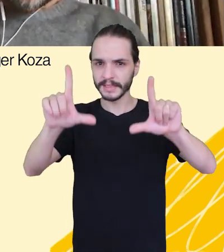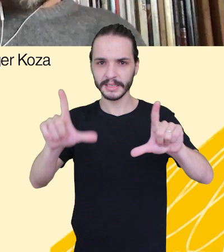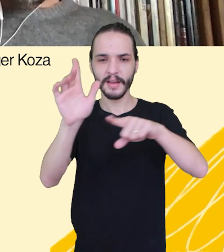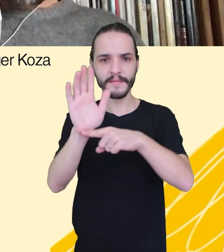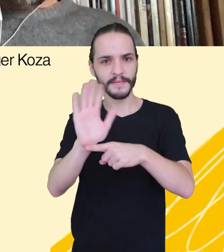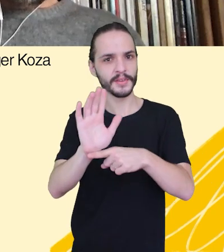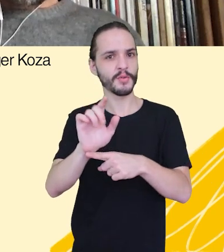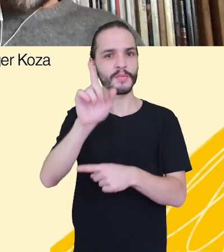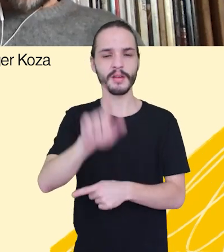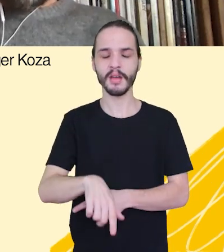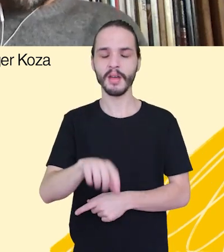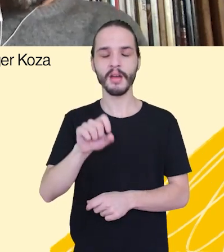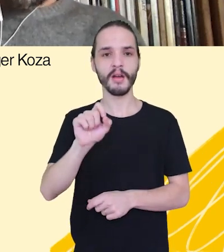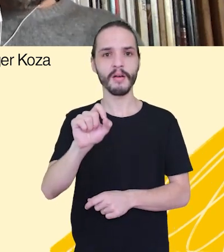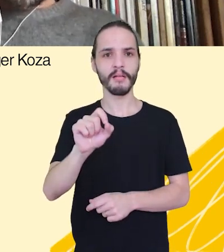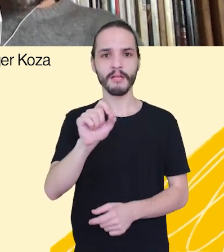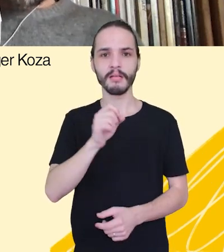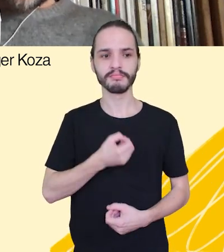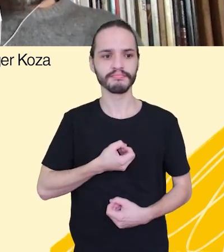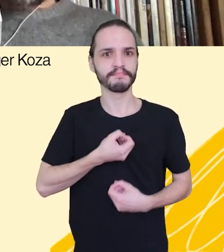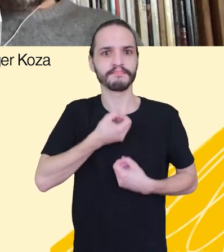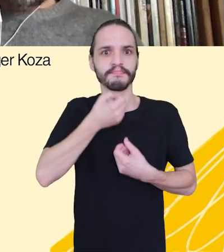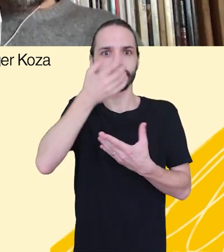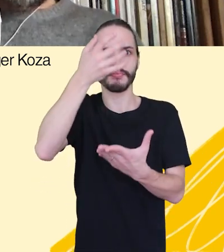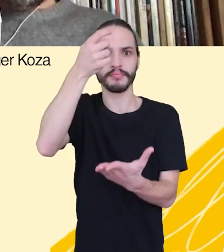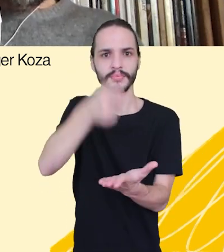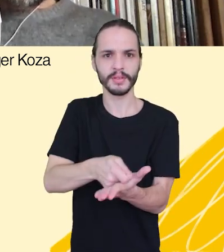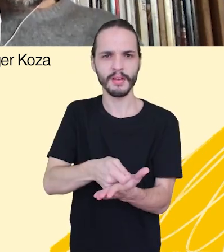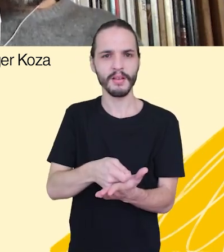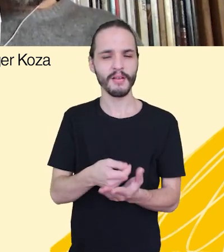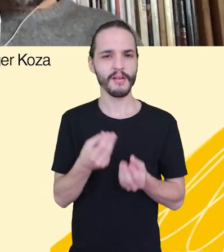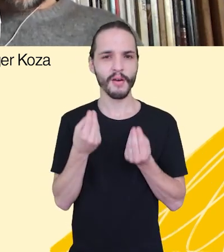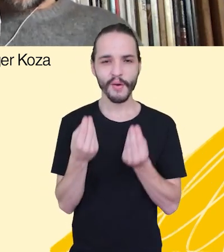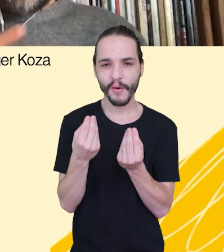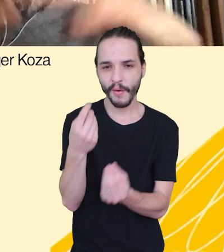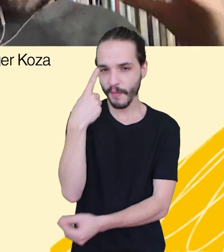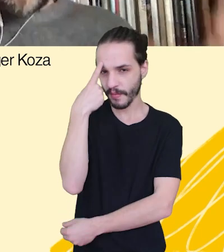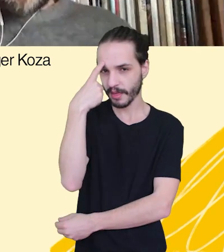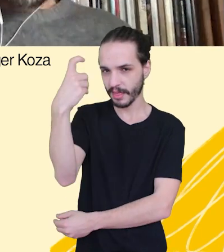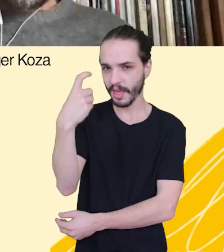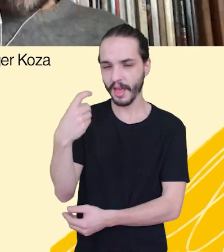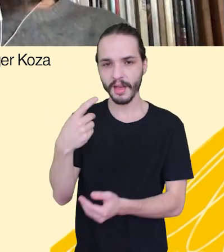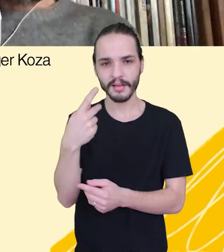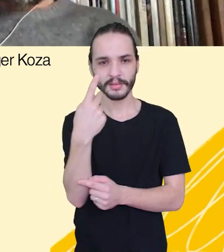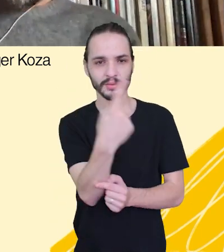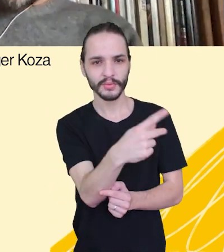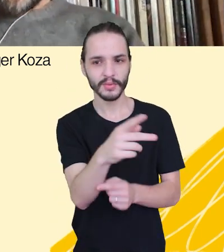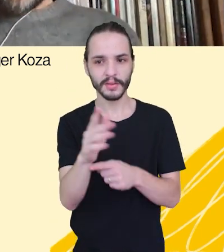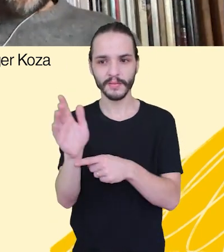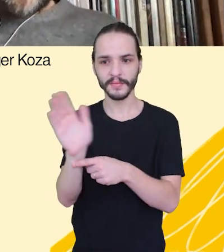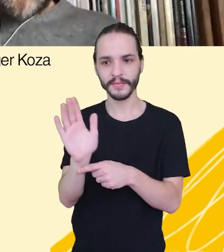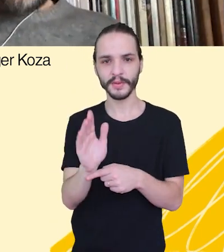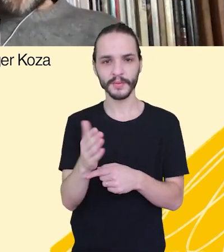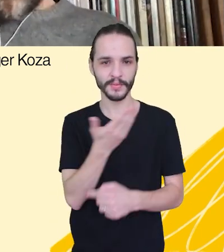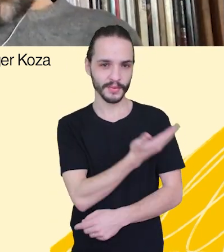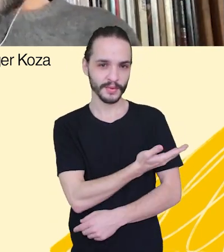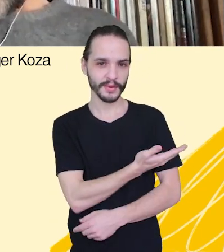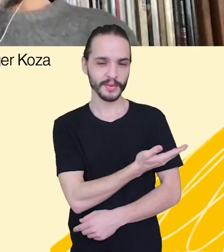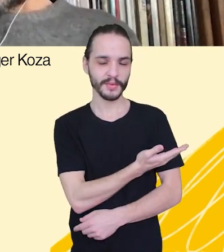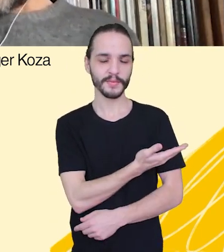And how do you get to the whole idea of opening I Was at Home, But